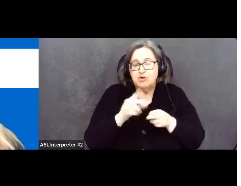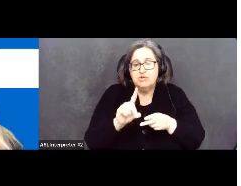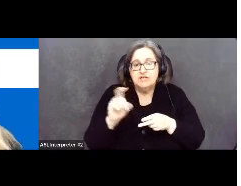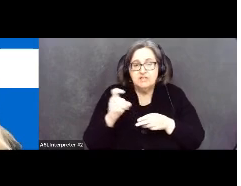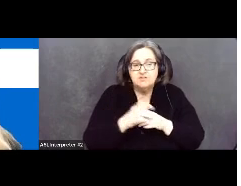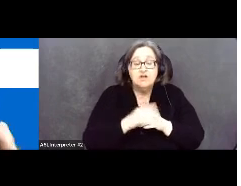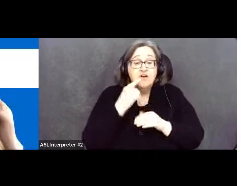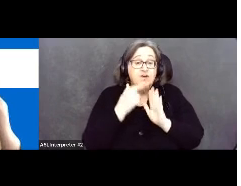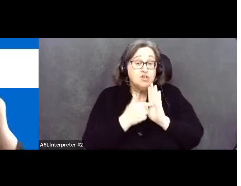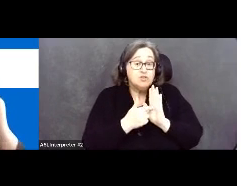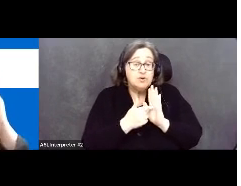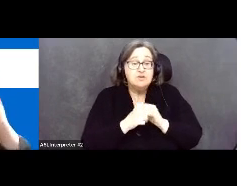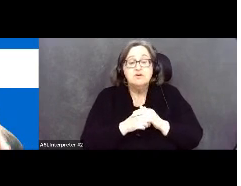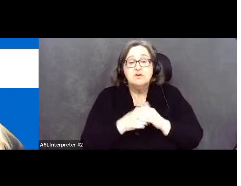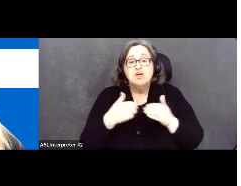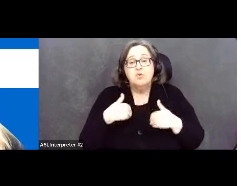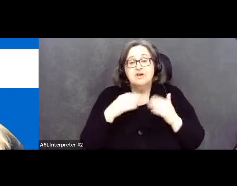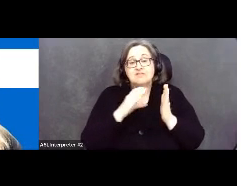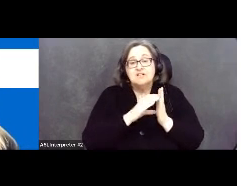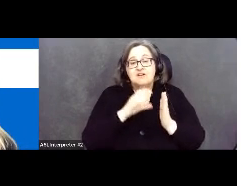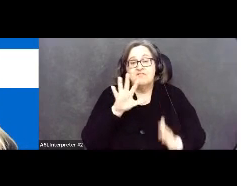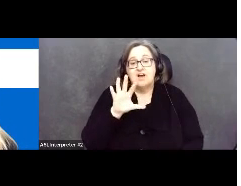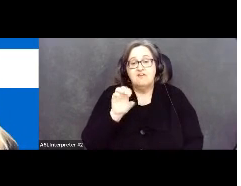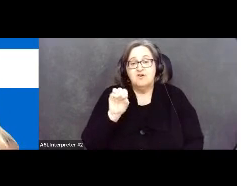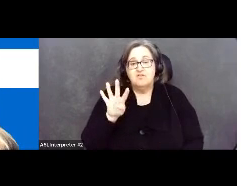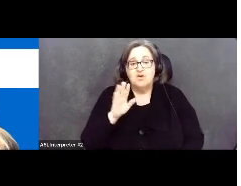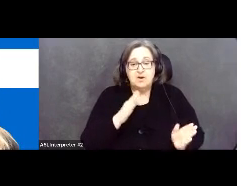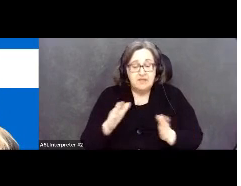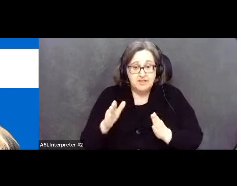For instance, there are 504 plans that a student may qualify for